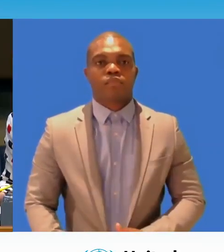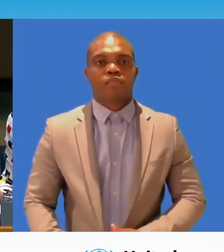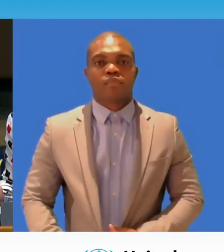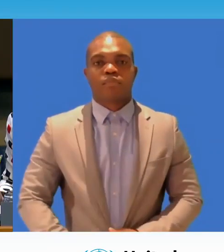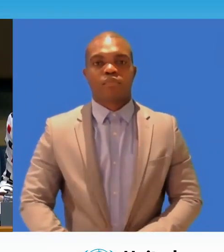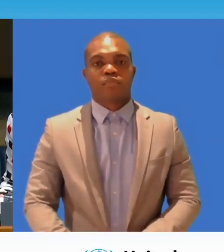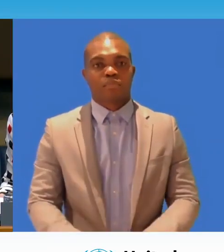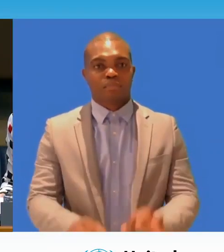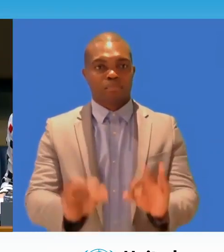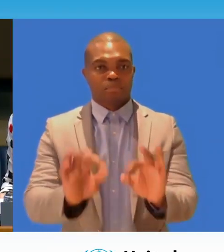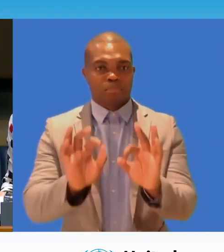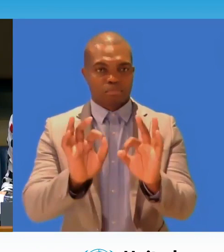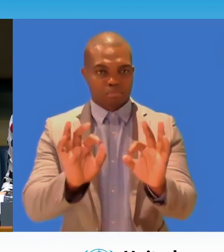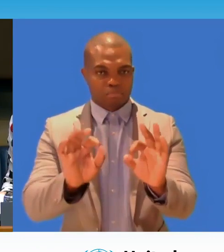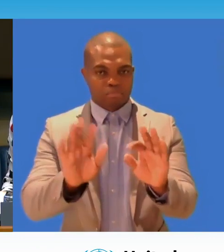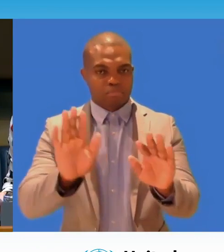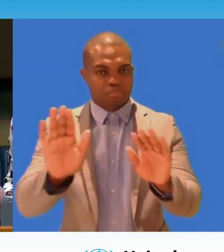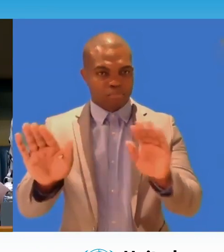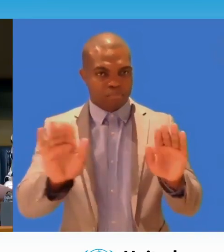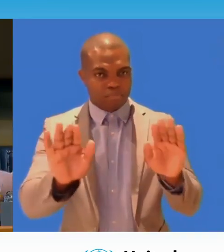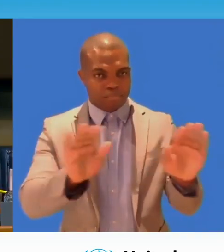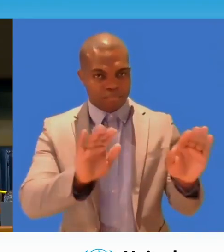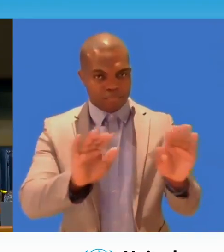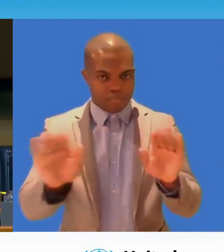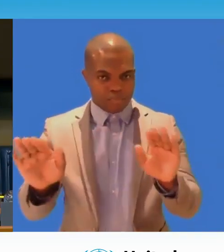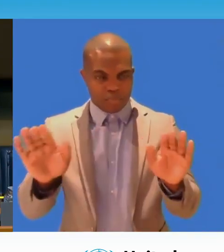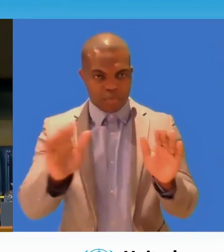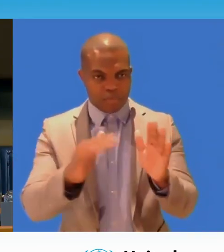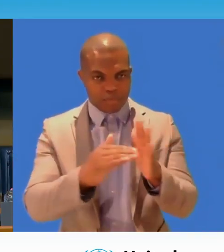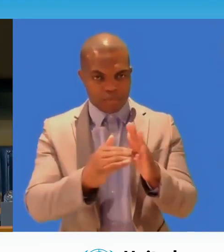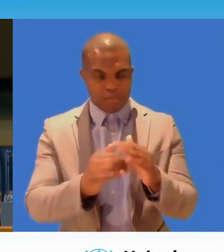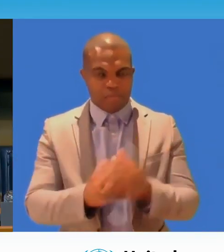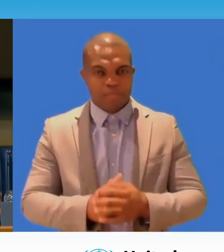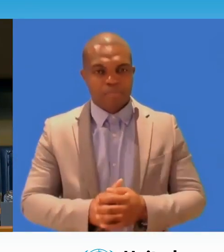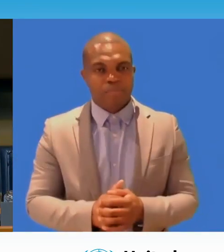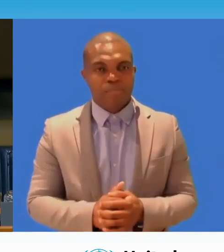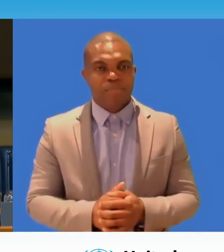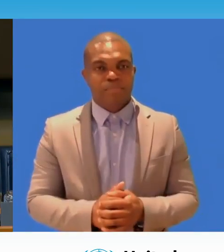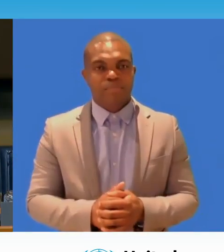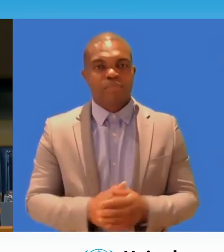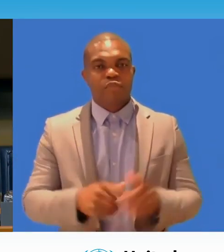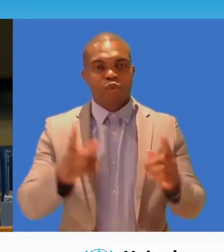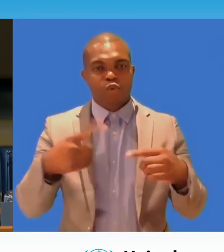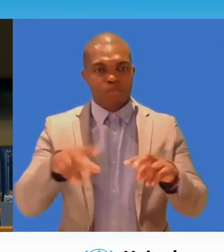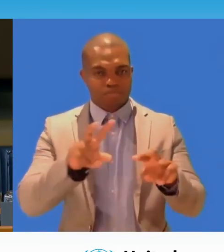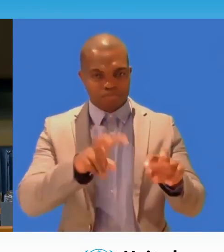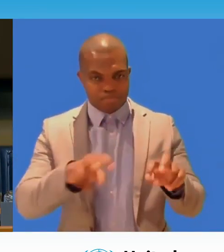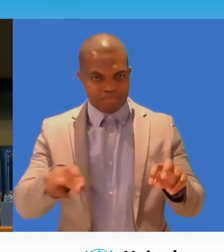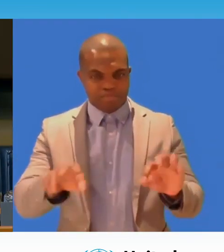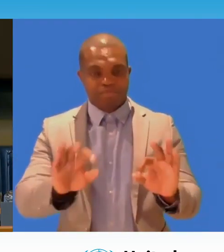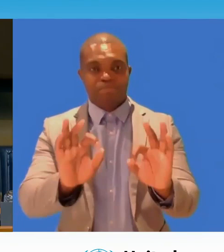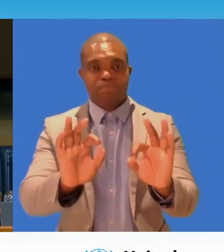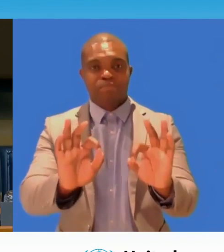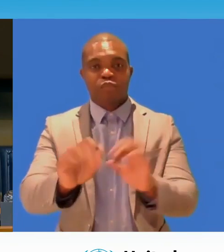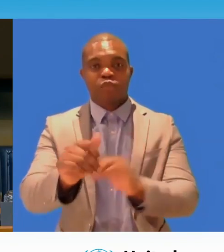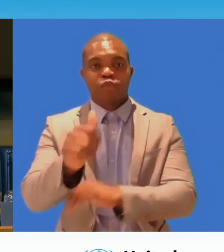excellencies ladies and gentlemen good afternoon I call the sixth meeting to